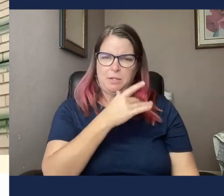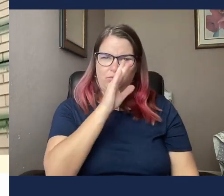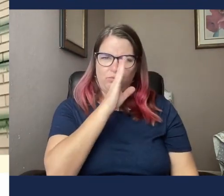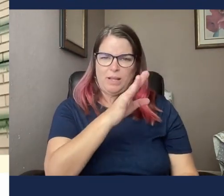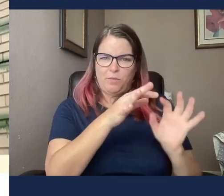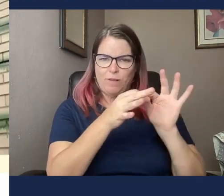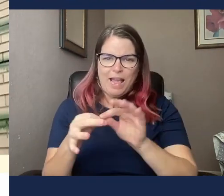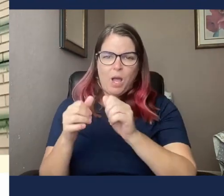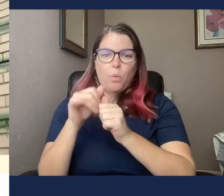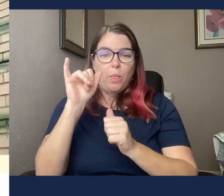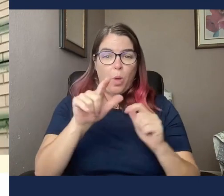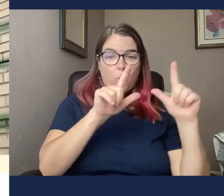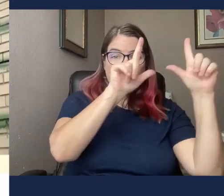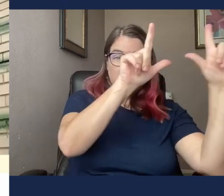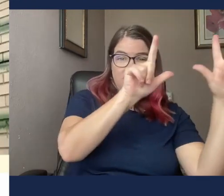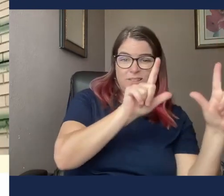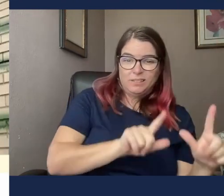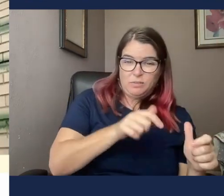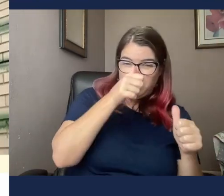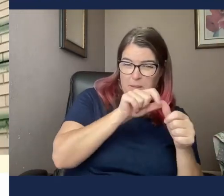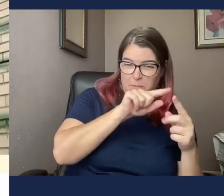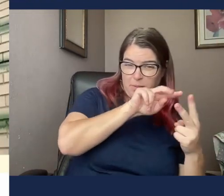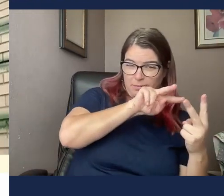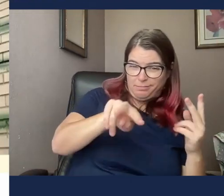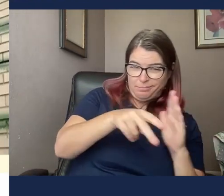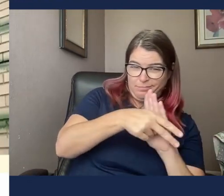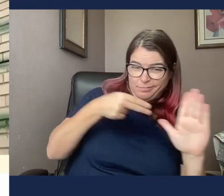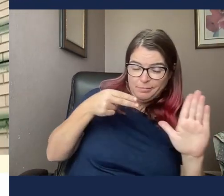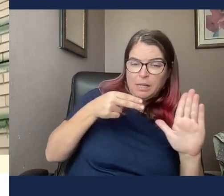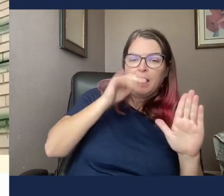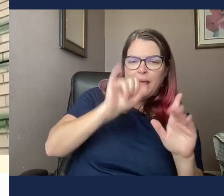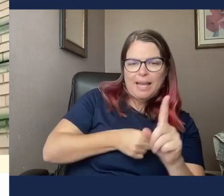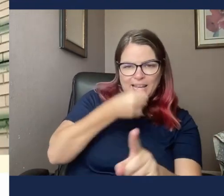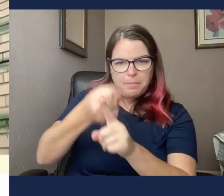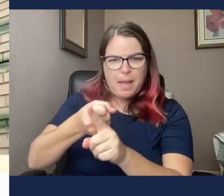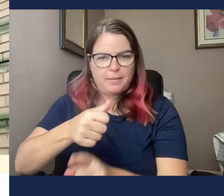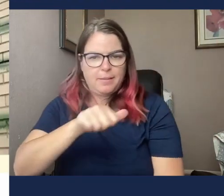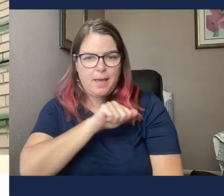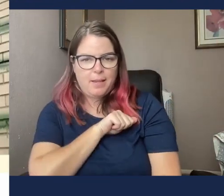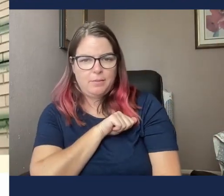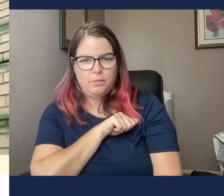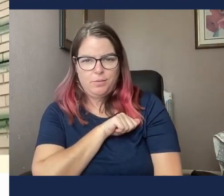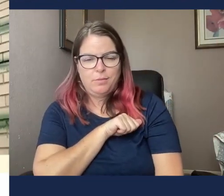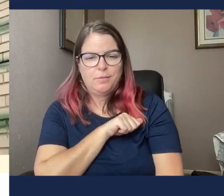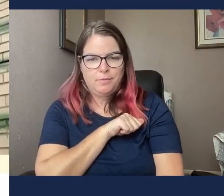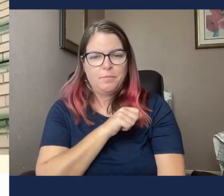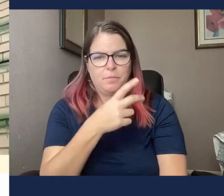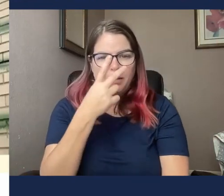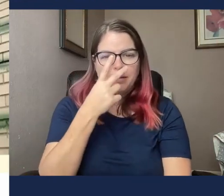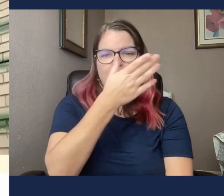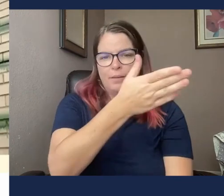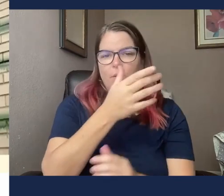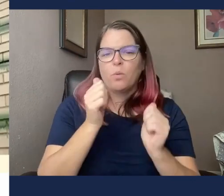believe that Islam teaches the opposite of that value, then our attitudes towards Muslims is going to be very biassed. Which